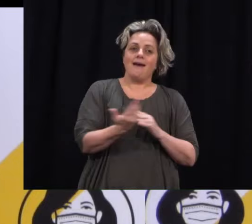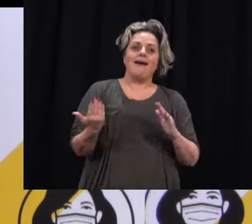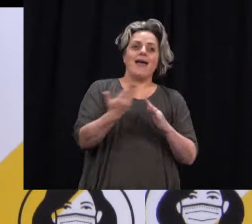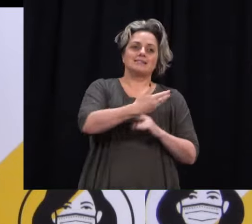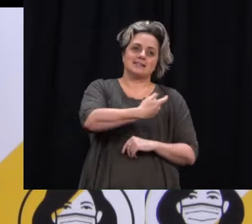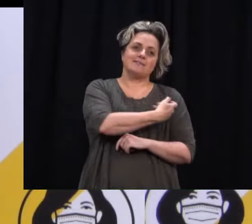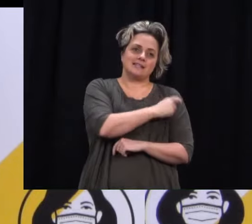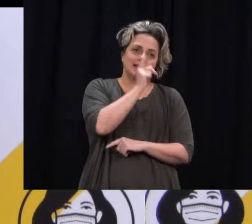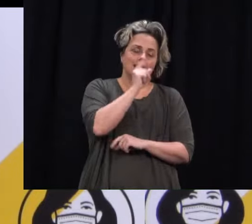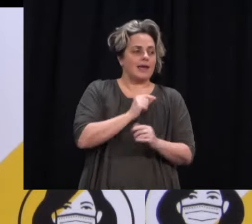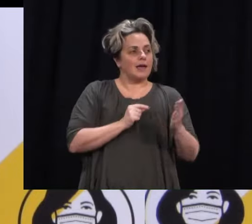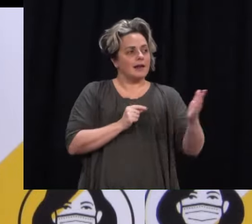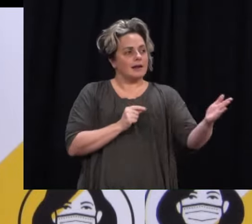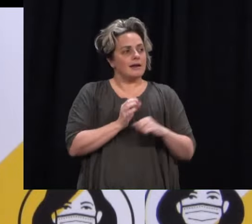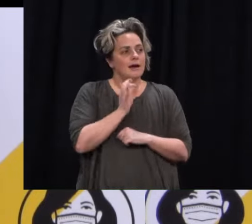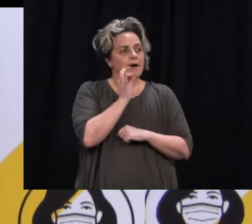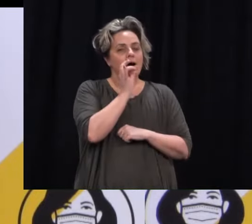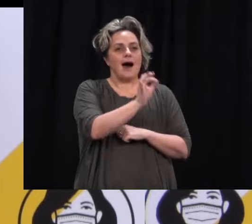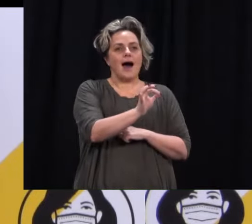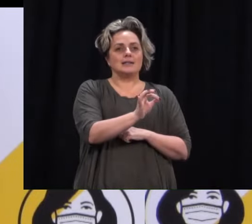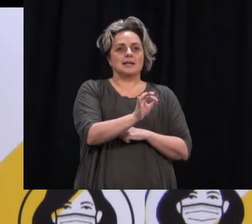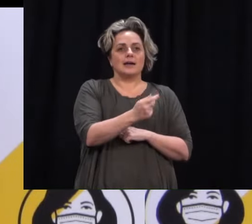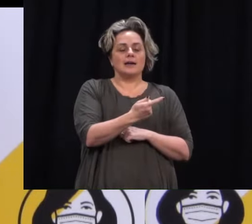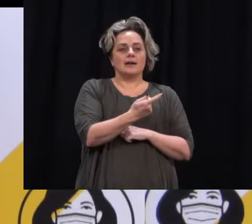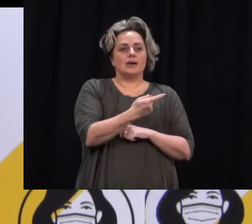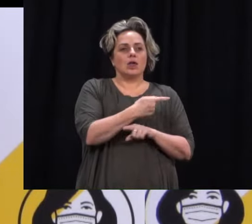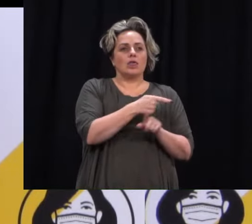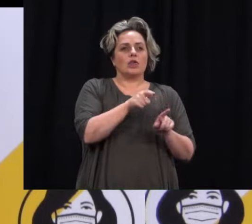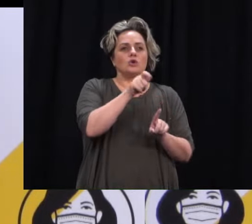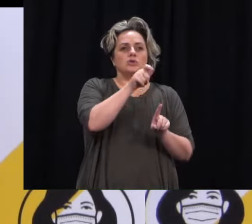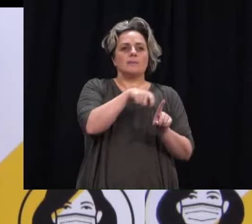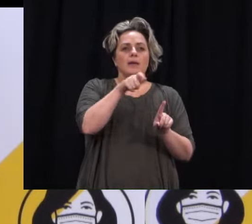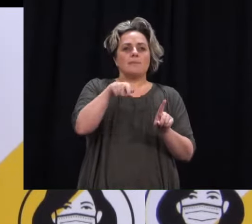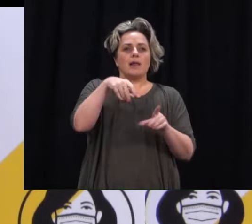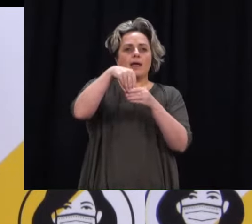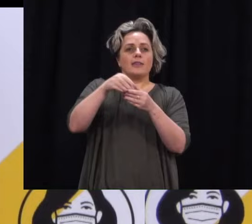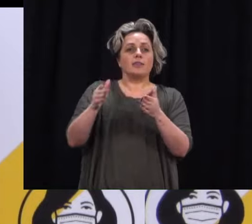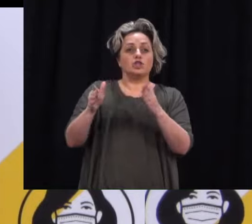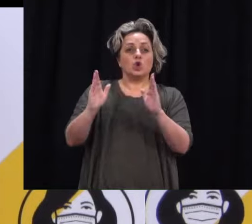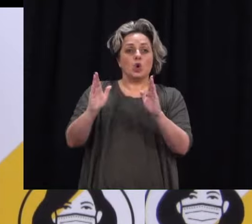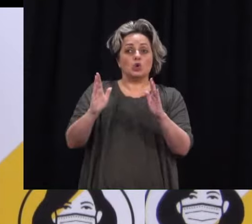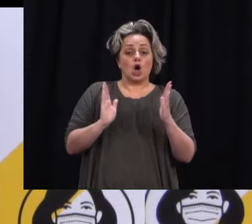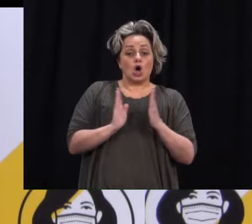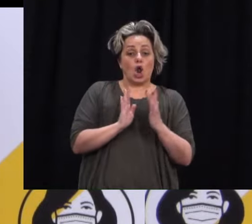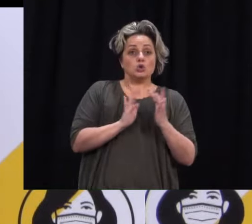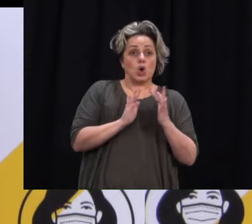initiatives right from the start designed to ensure that